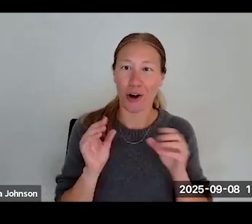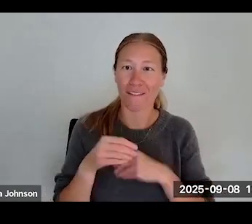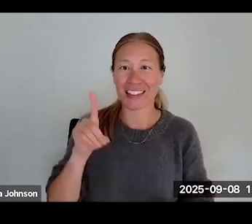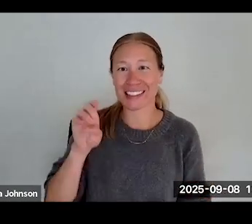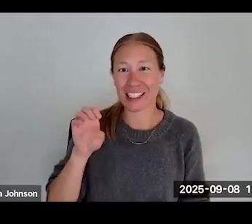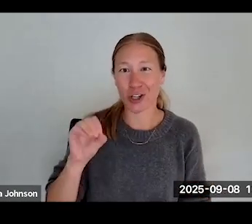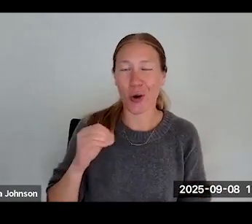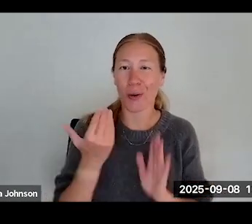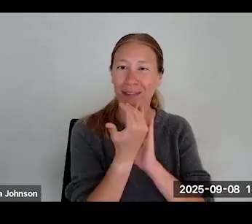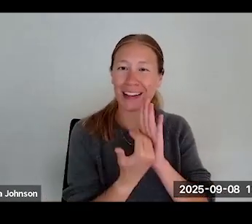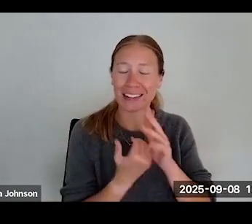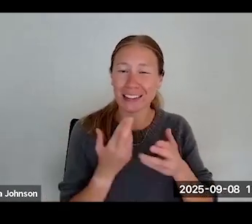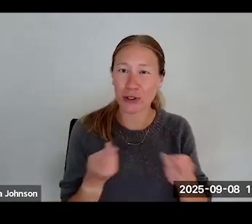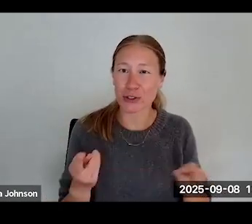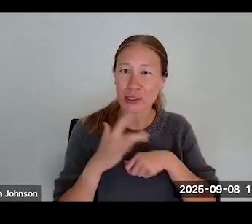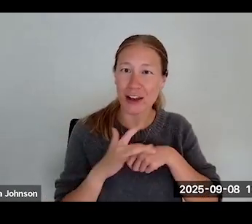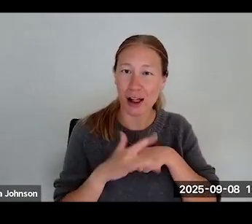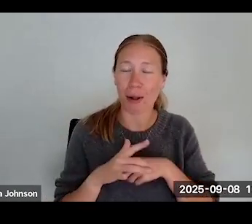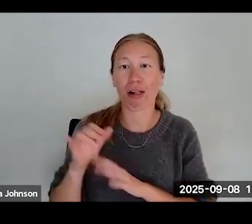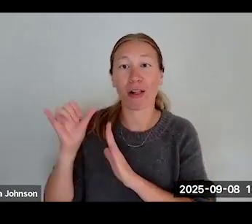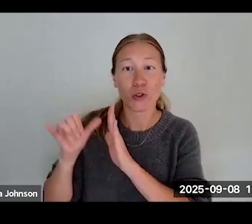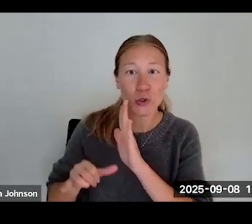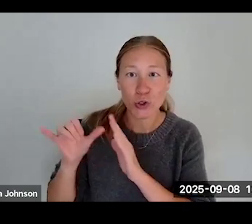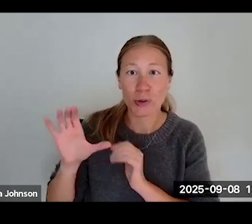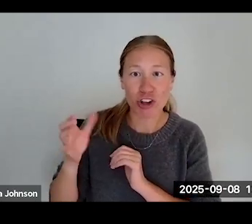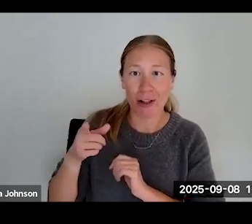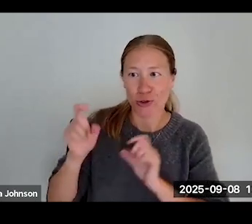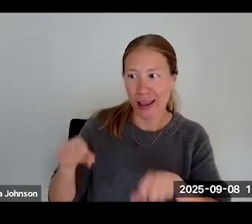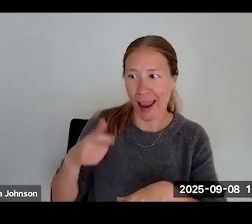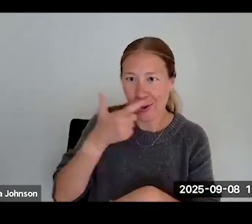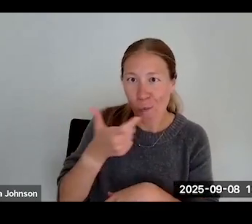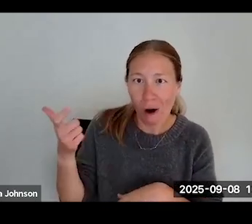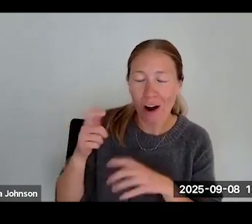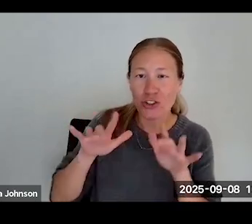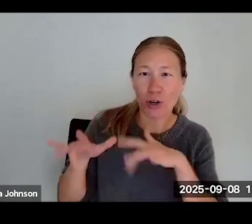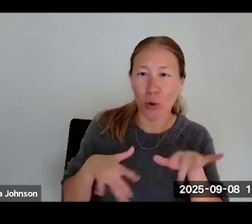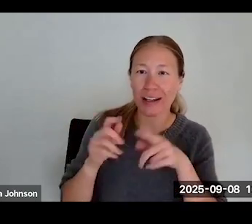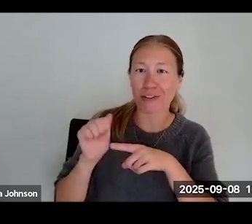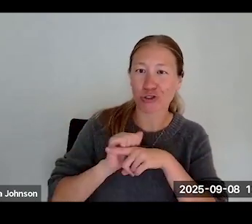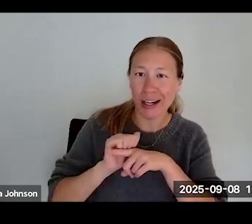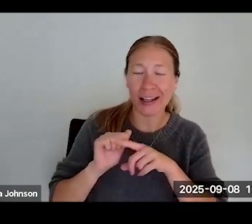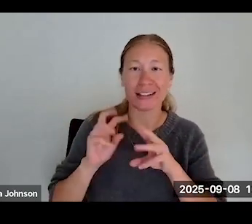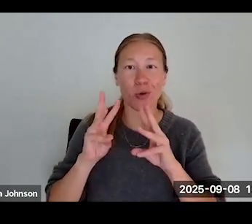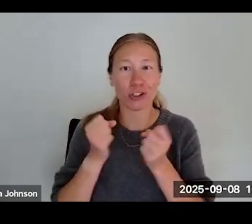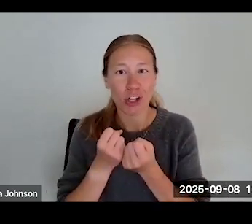you can access on our website. We have our YouTube channel, where you can watch recordings of our trainings, webinars, and presentations.